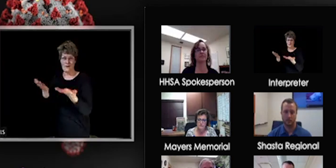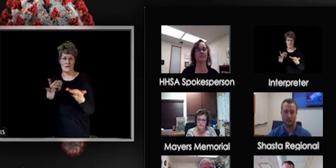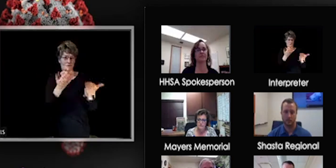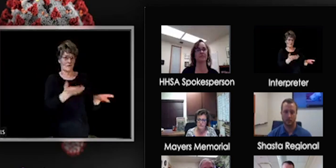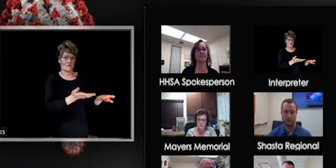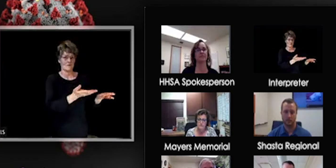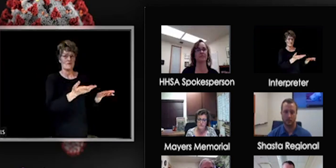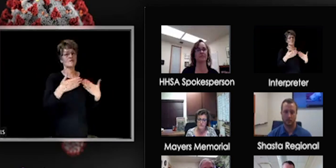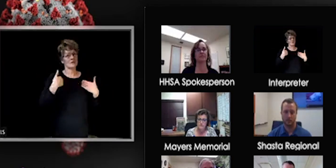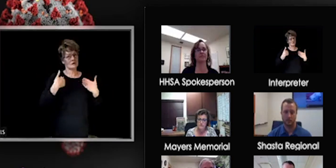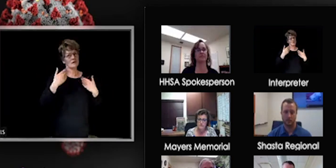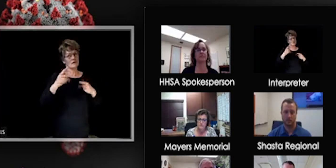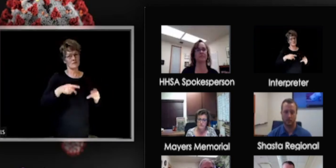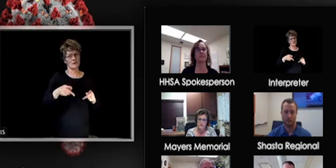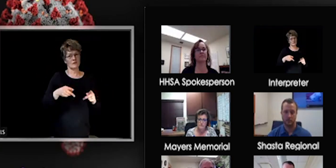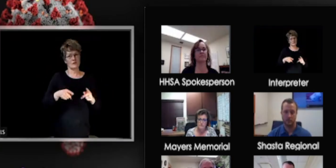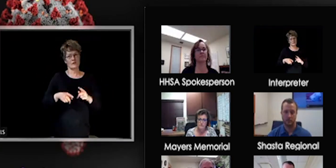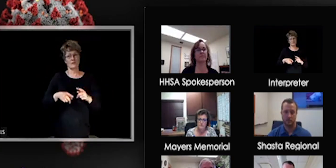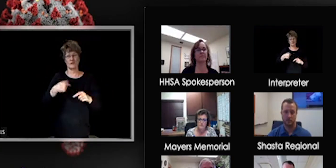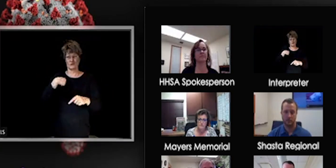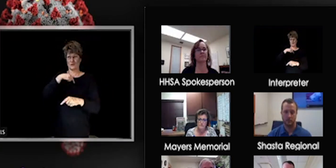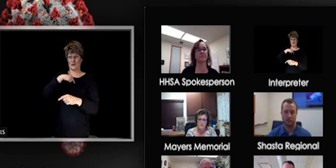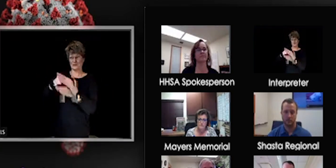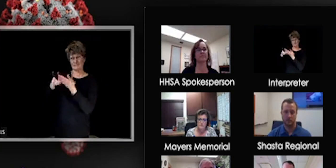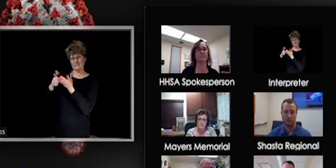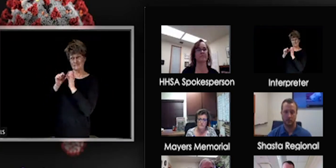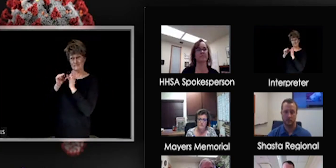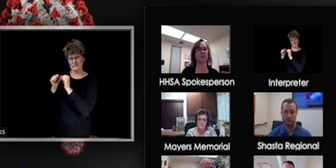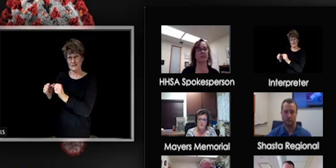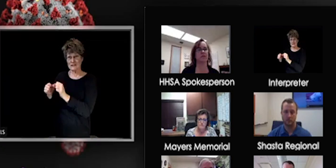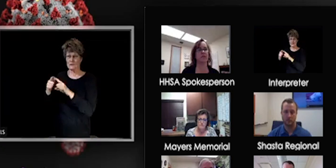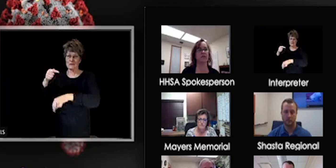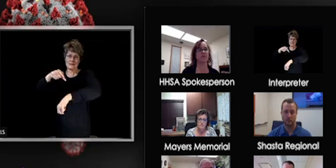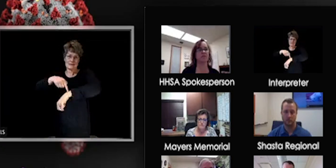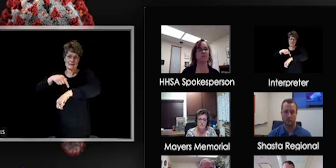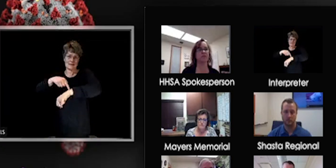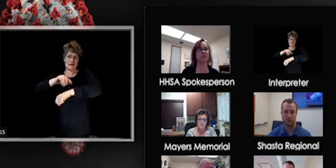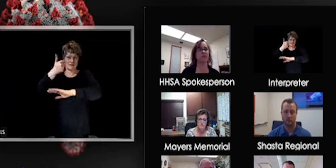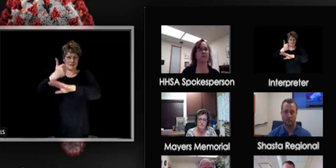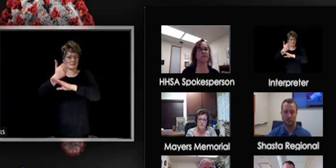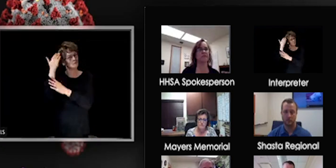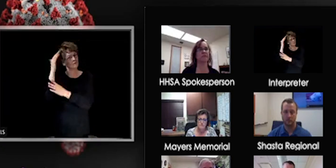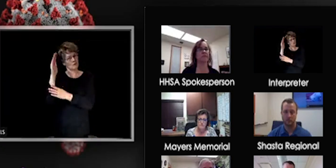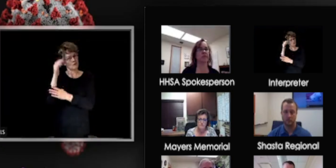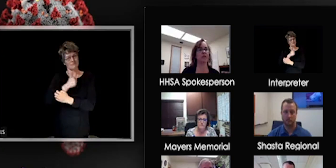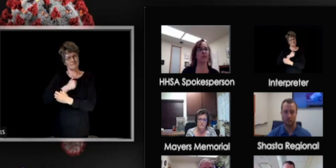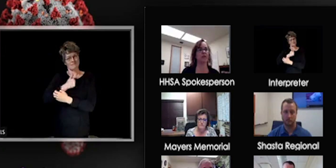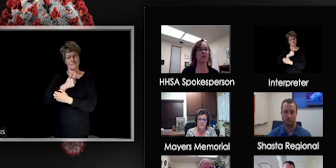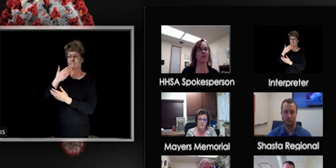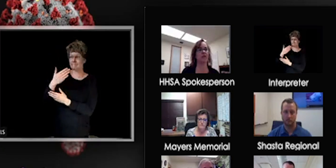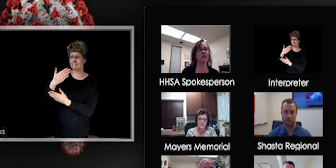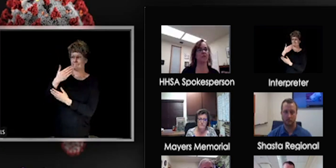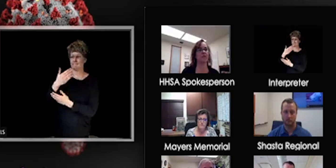but I don’t have a timeline. Thank you, Dr. Ramstrom. Are there any other